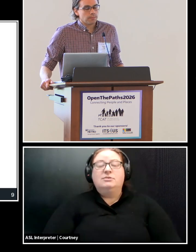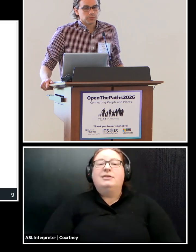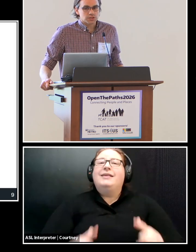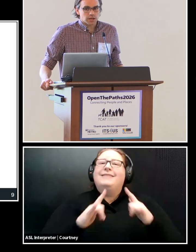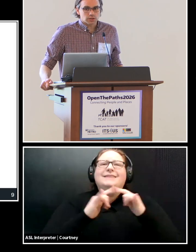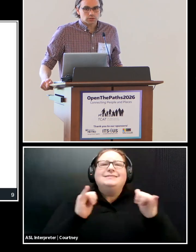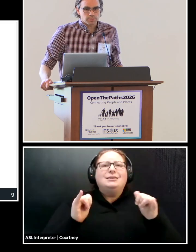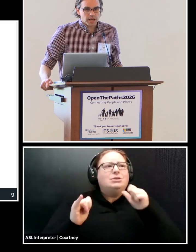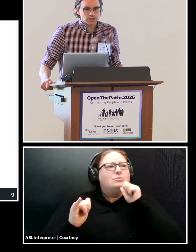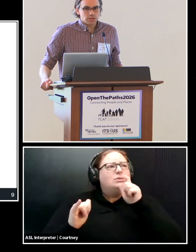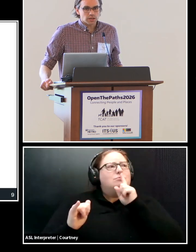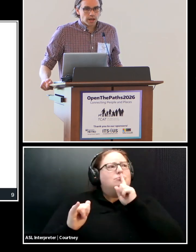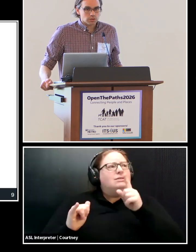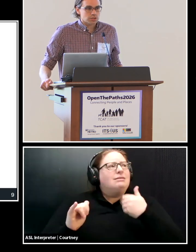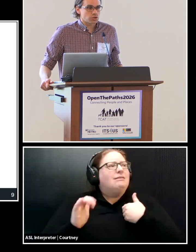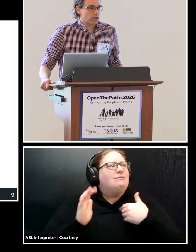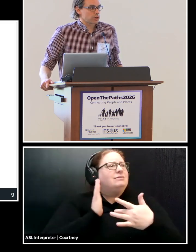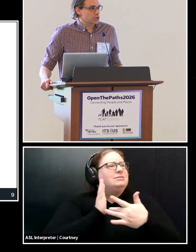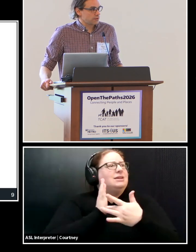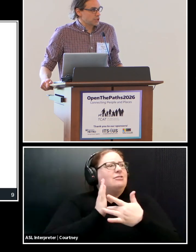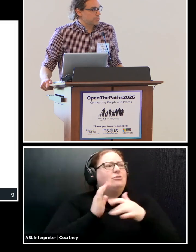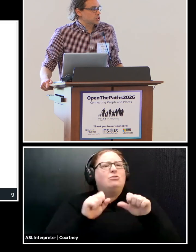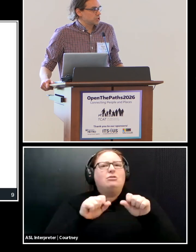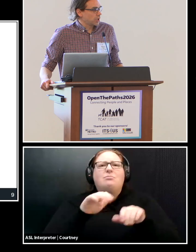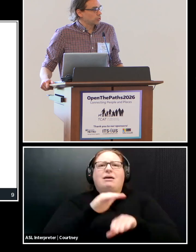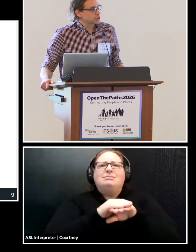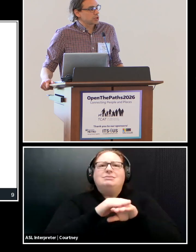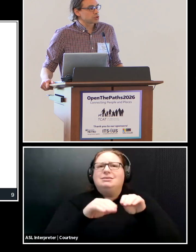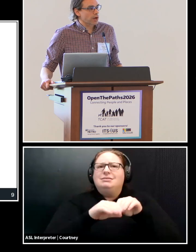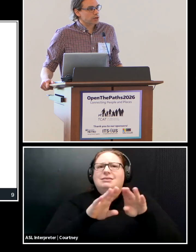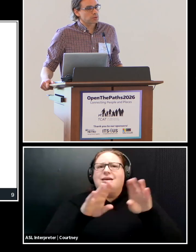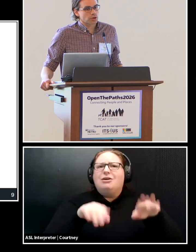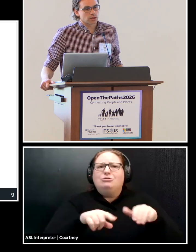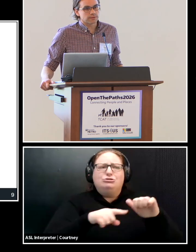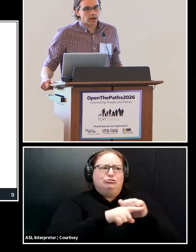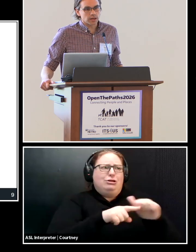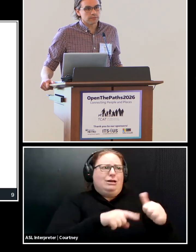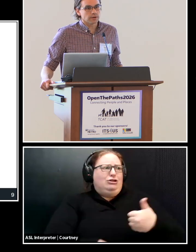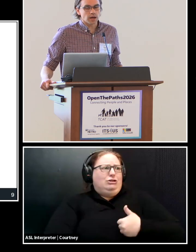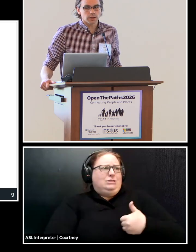um the technical capacity in house to train ourselves up to be able to interact with R5